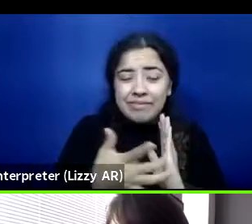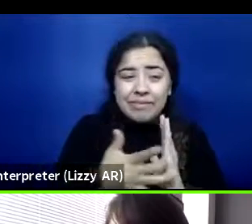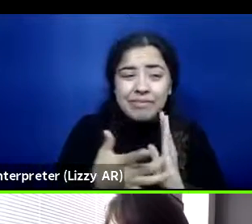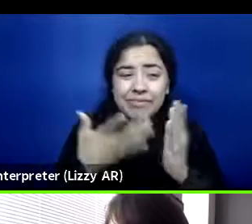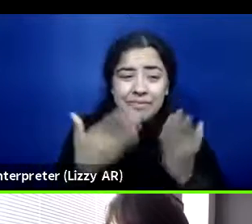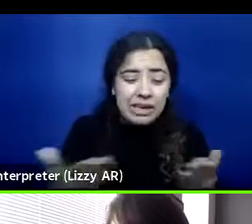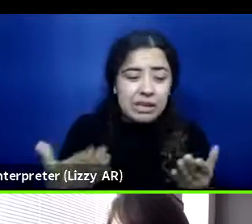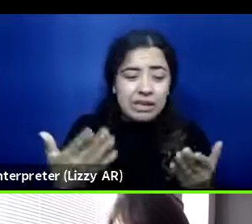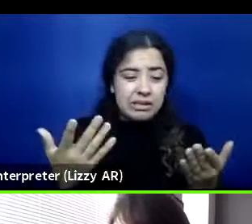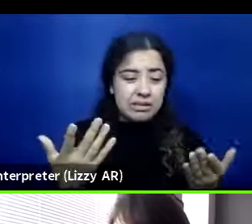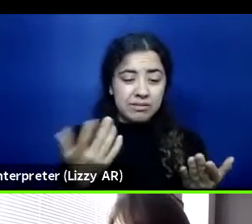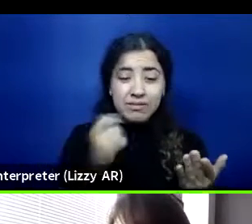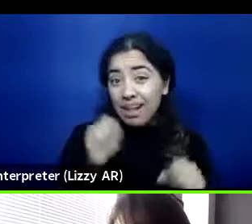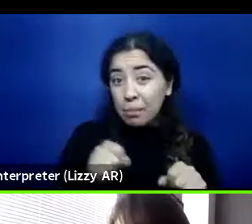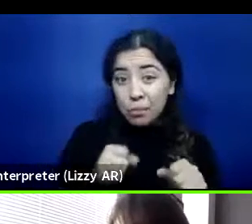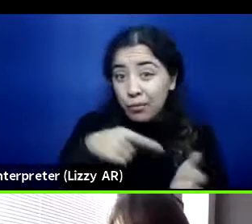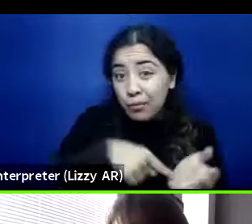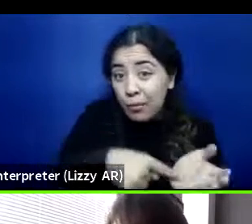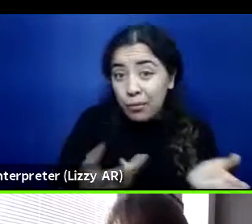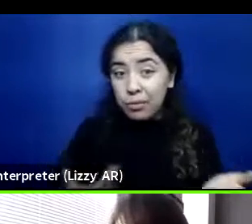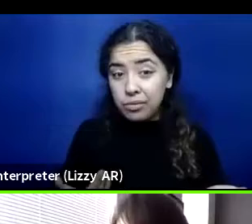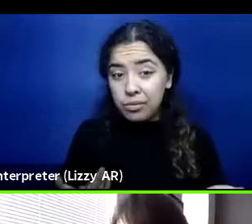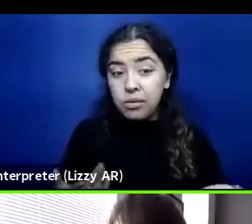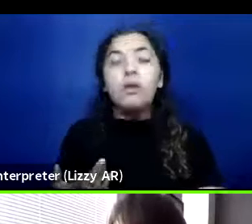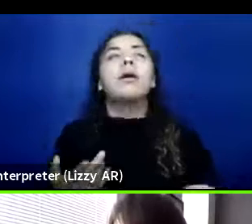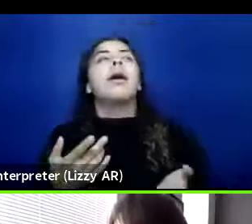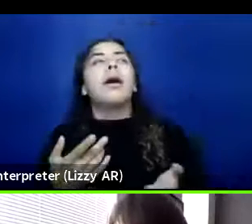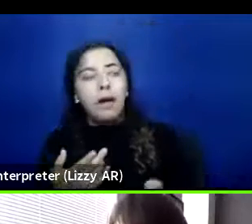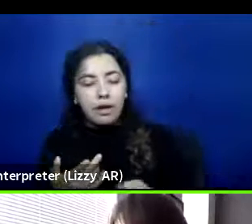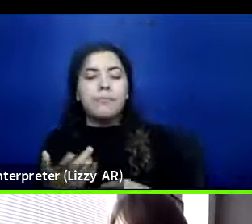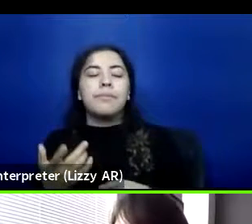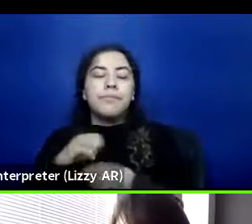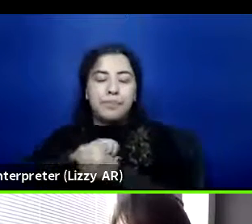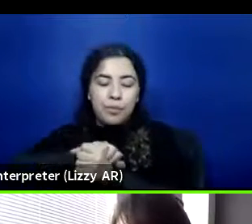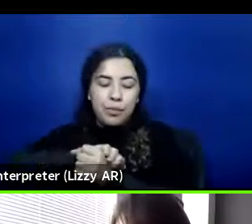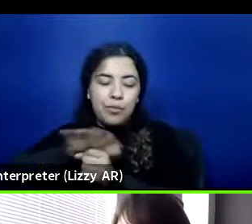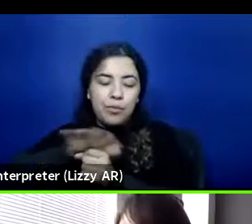a lot of COVID relief funds that we are using directly